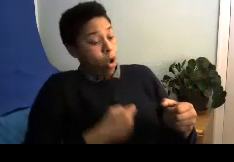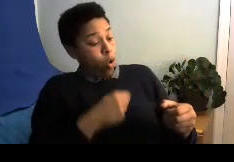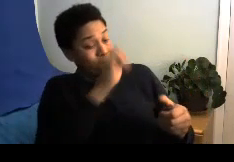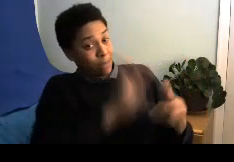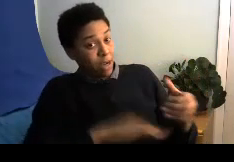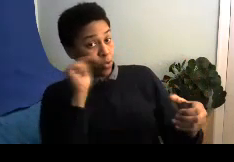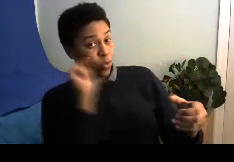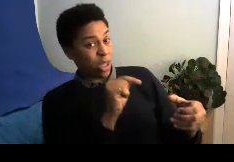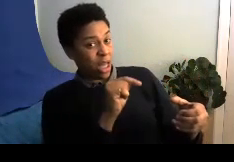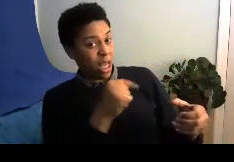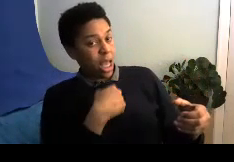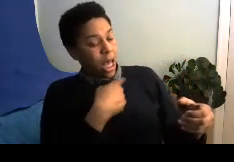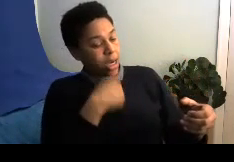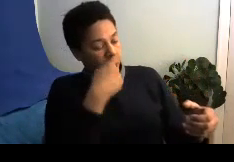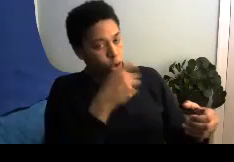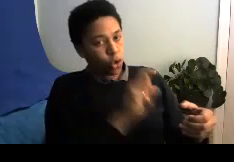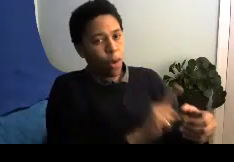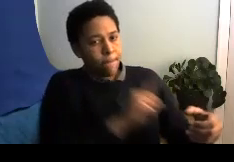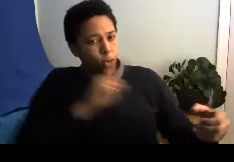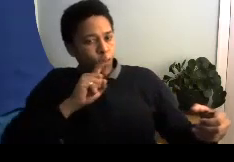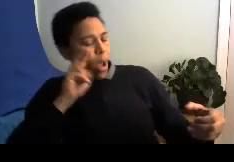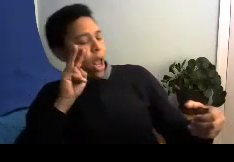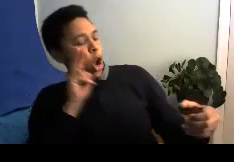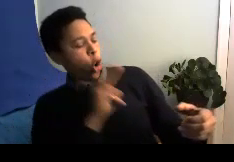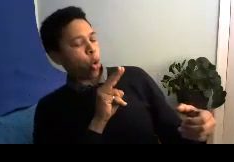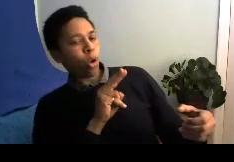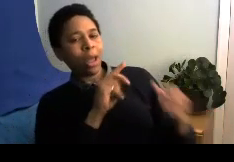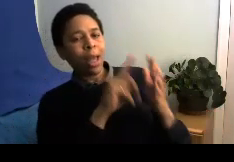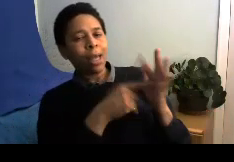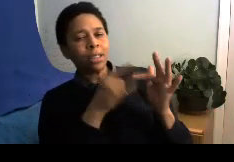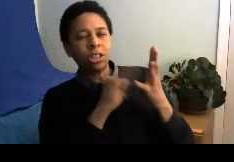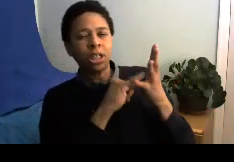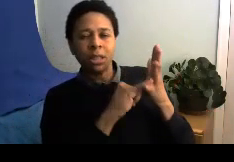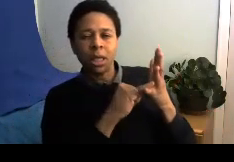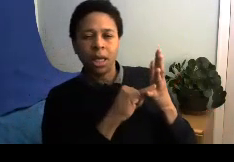someone like Jesse, having said that, as well, I'm twice the age